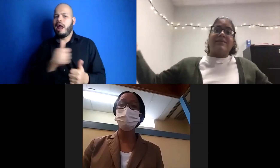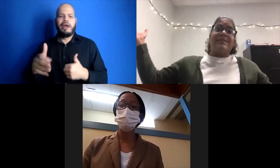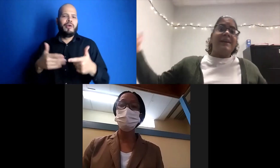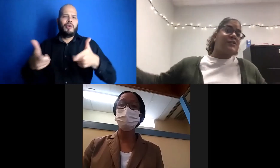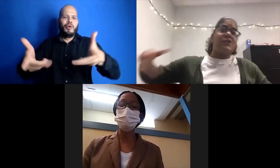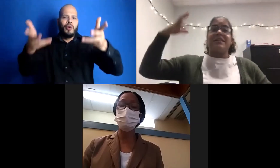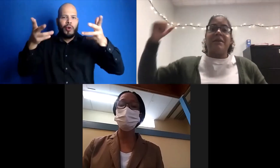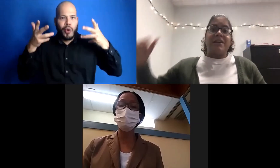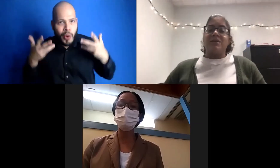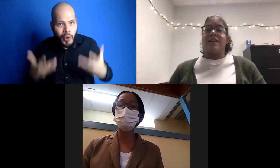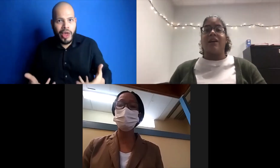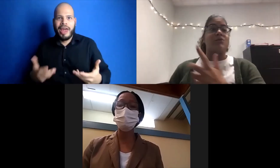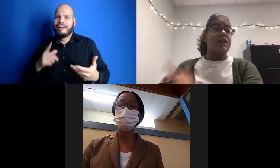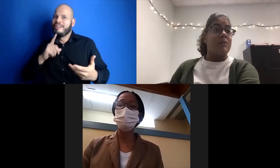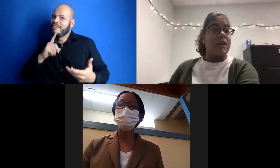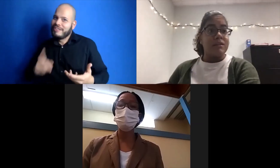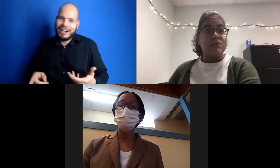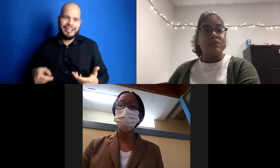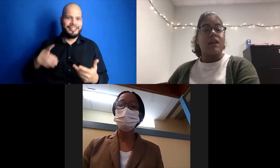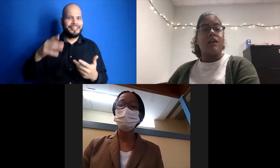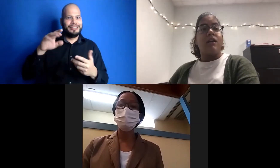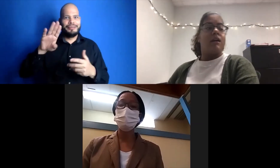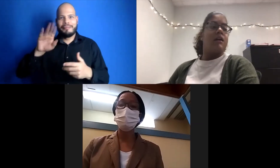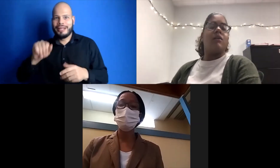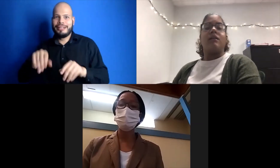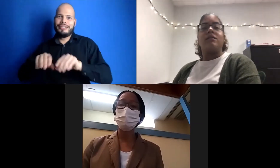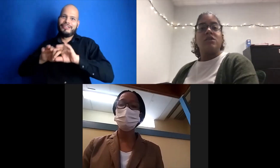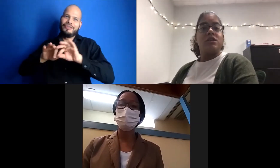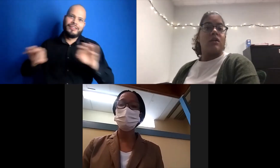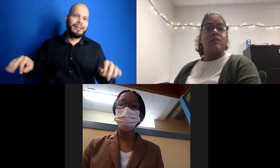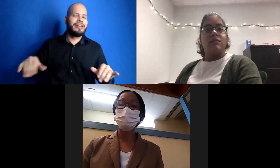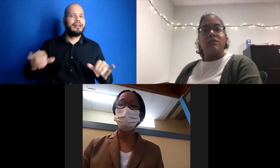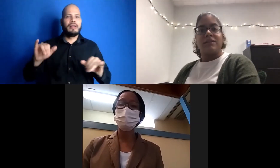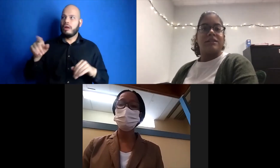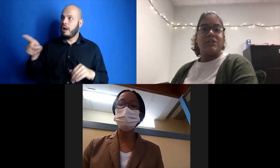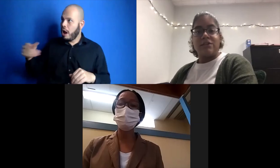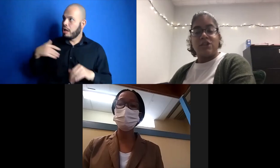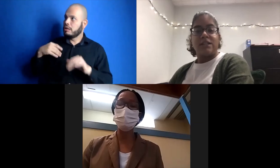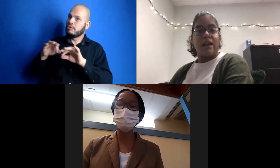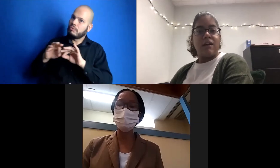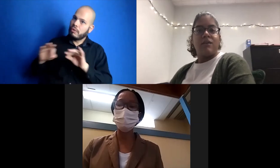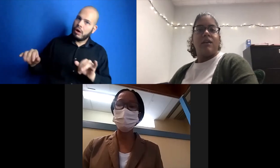I'm sure somebody was like oh she got a Master's like oh does she struggle because she's she's deaf